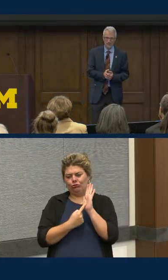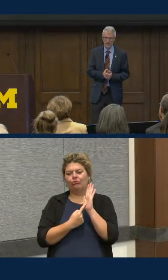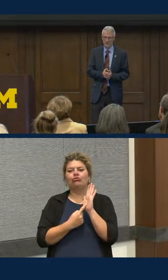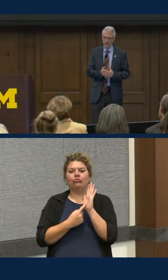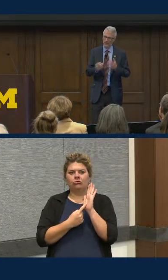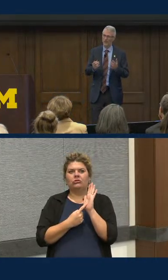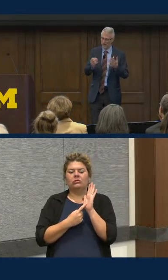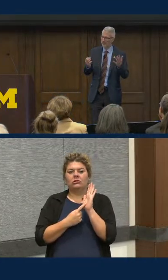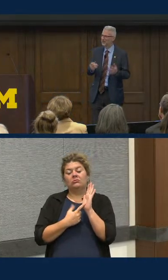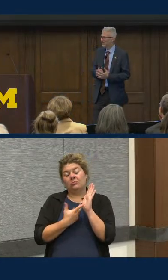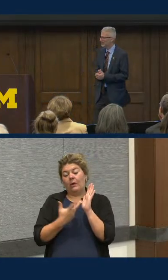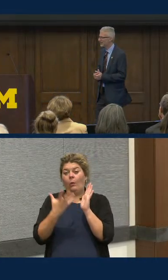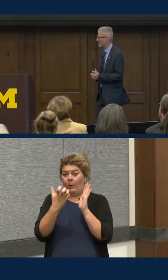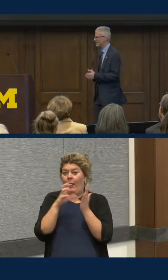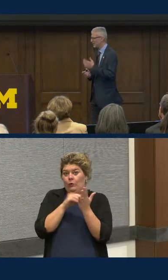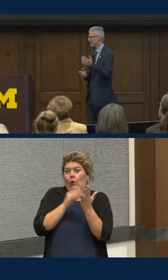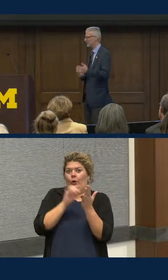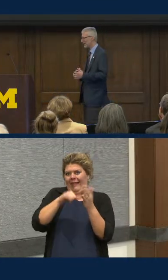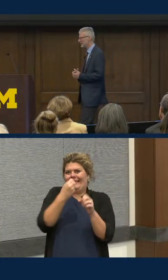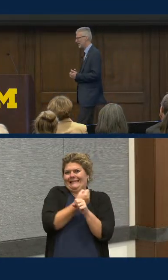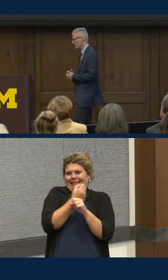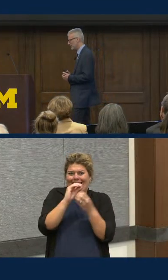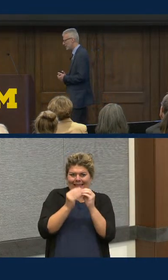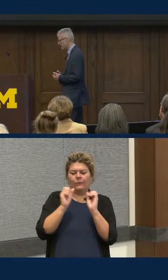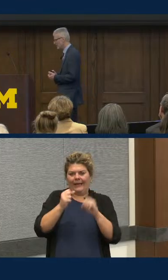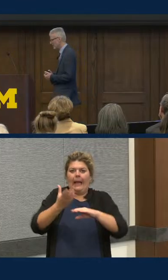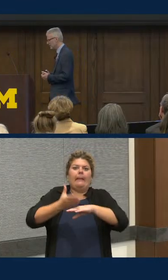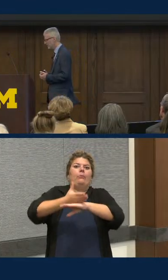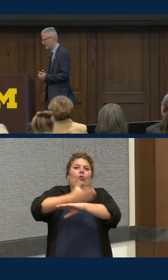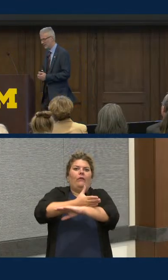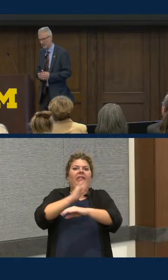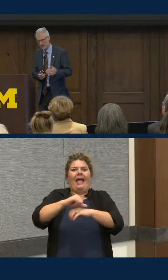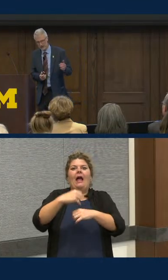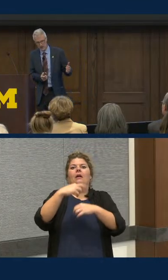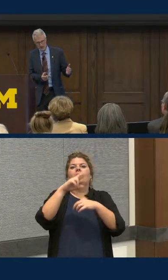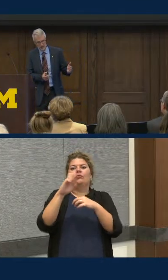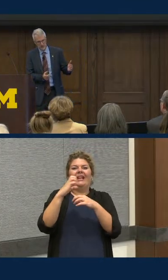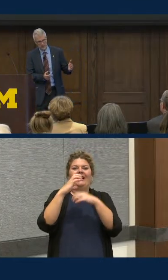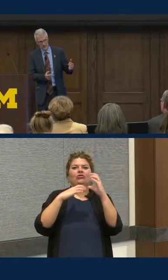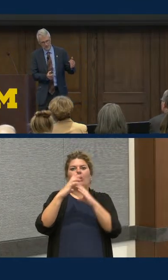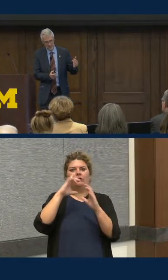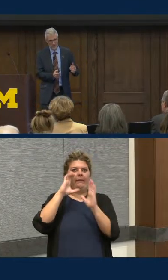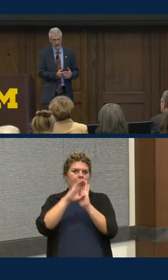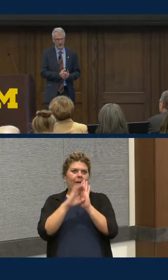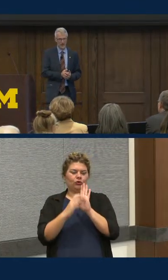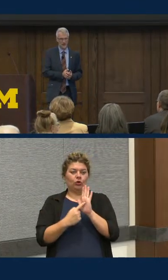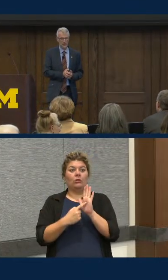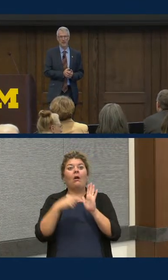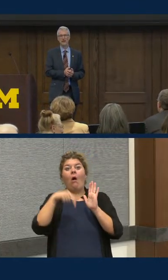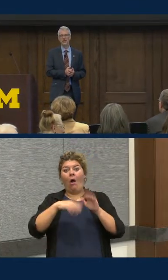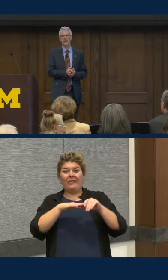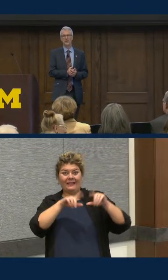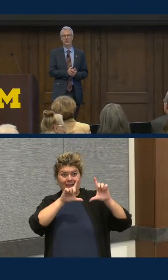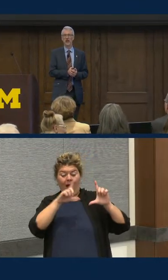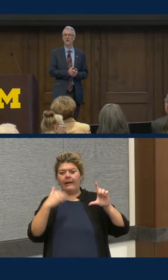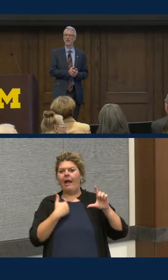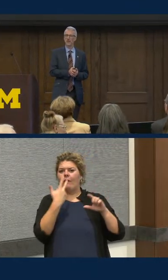statistics so we can do a better job with imagery construction. What is shown on this slide is